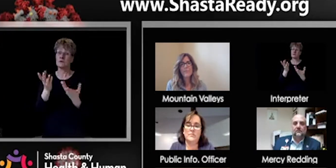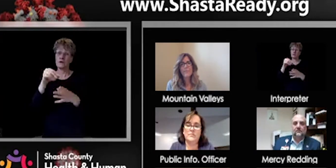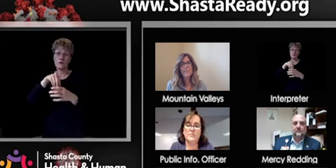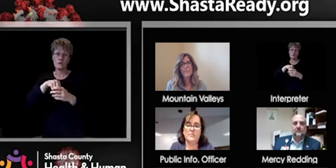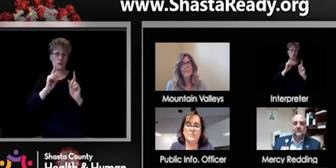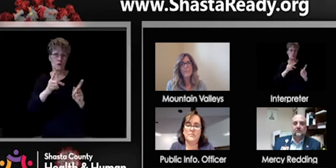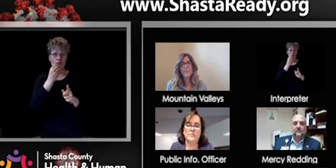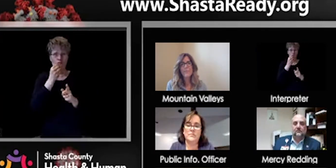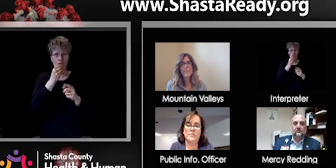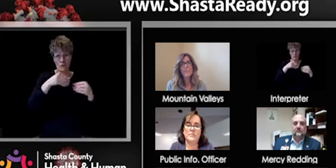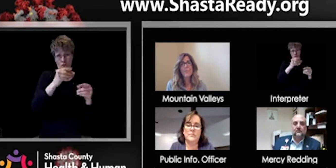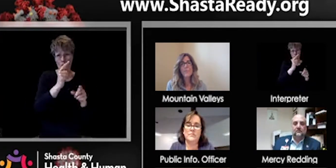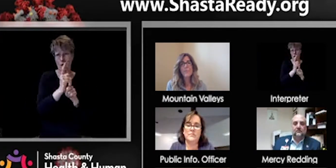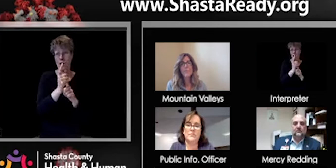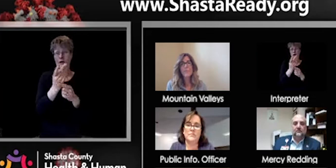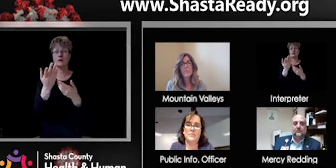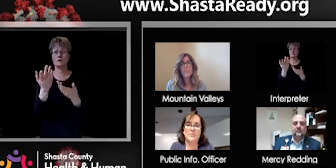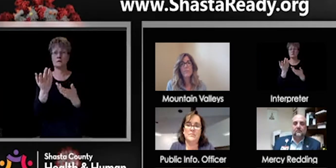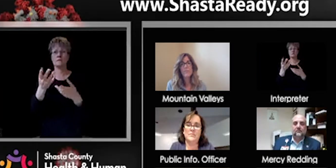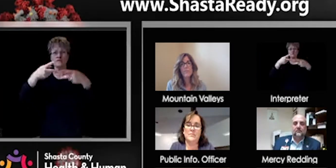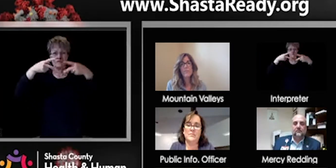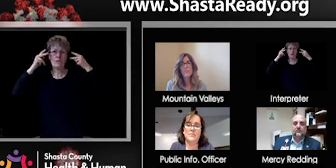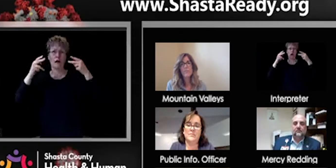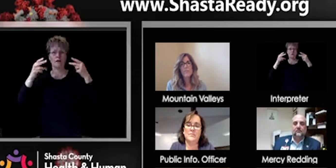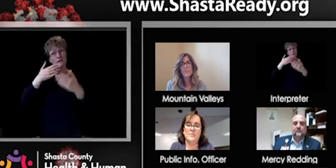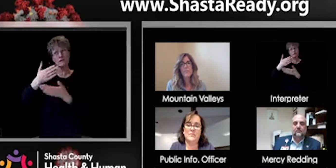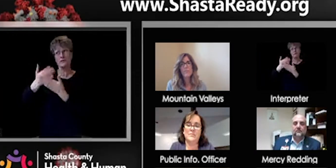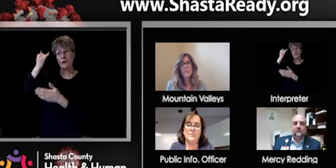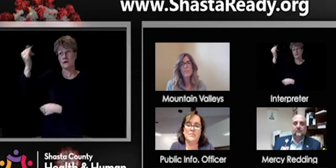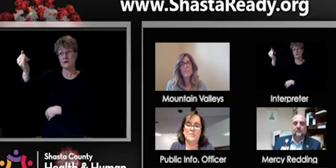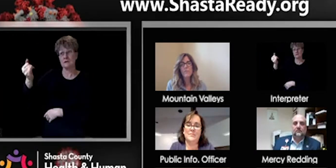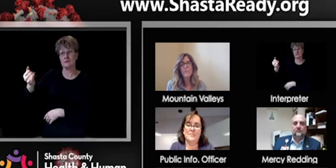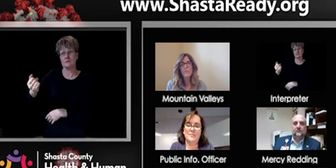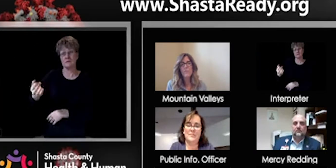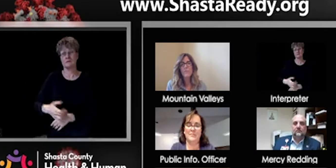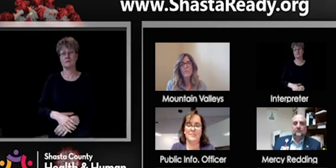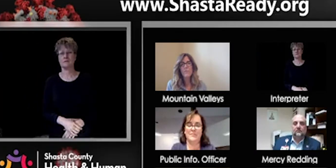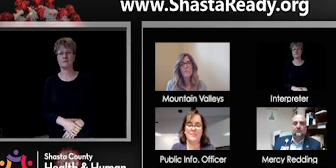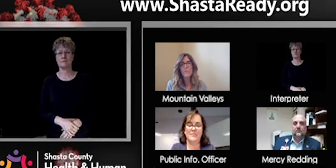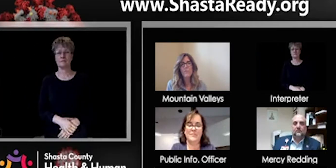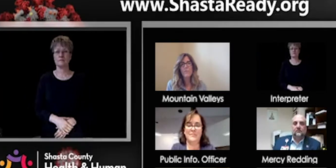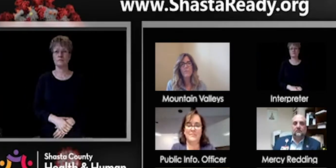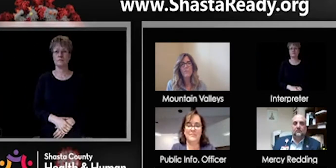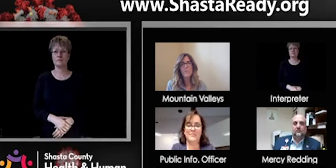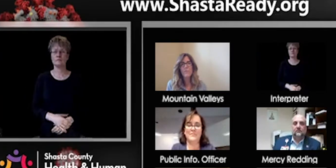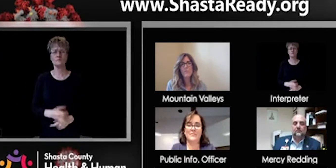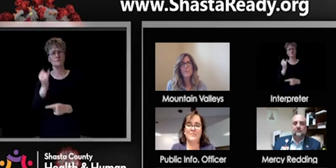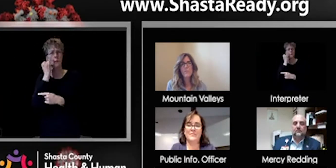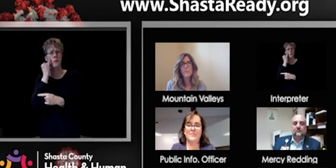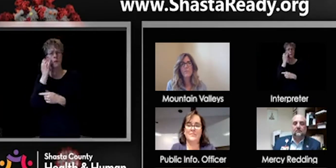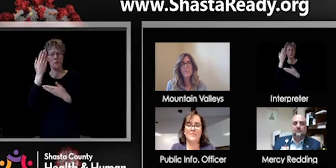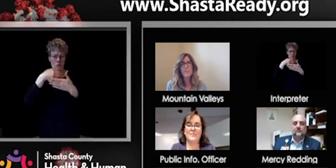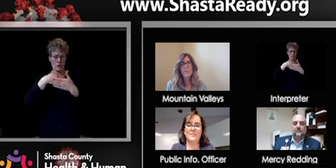people, which is a good idea because if you are in a situation where you cannot control